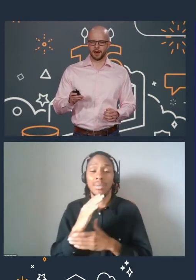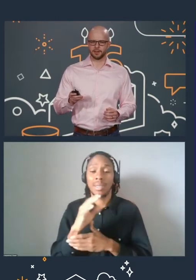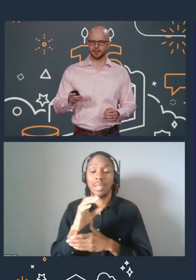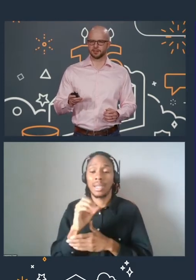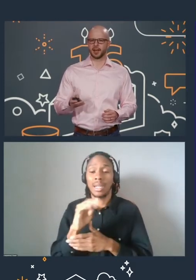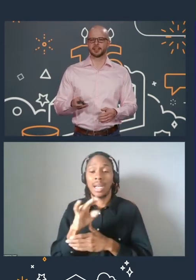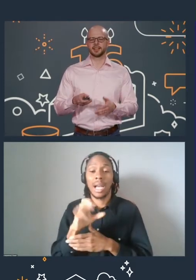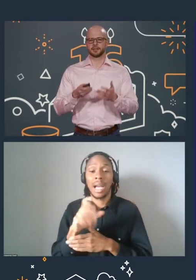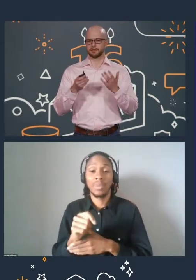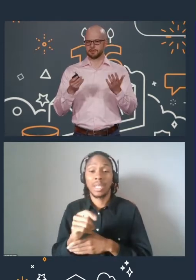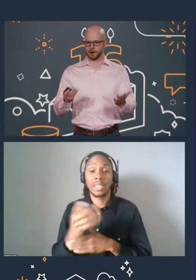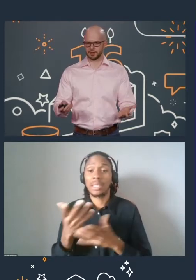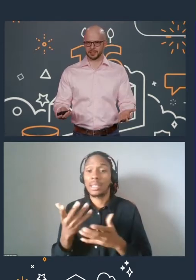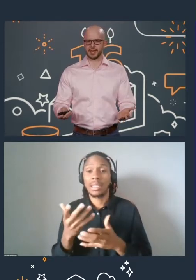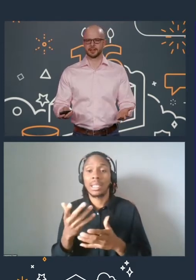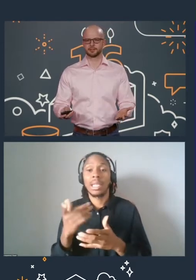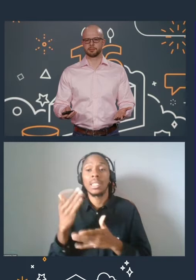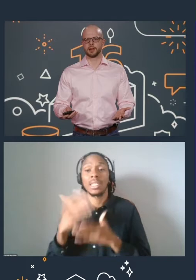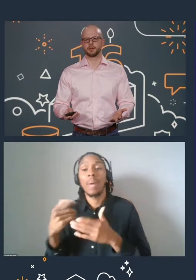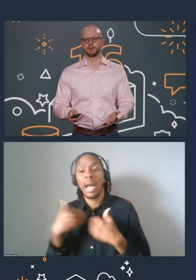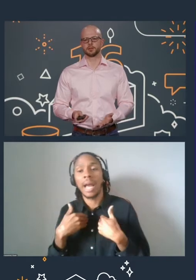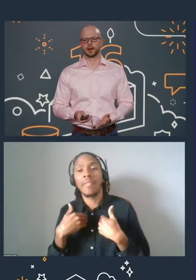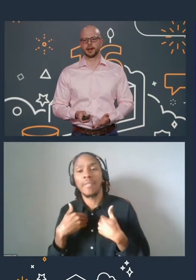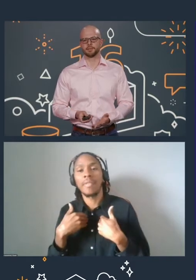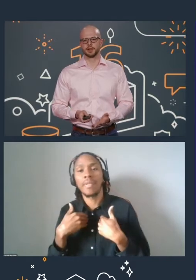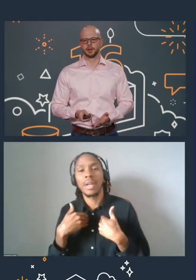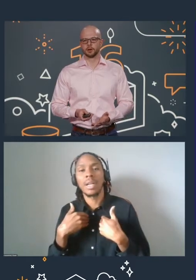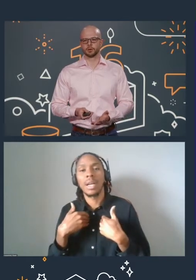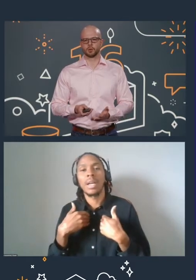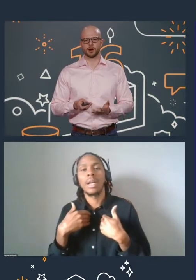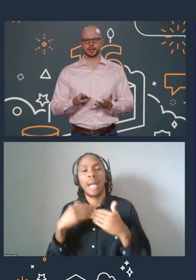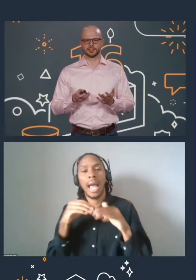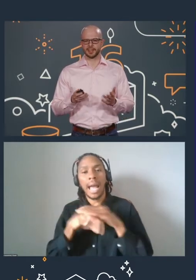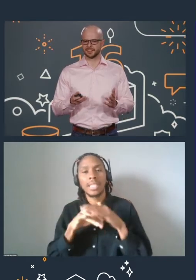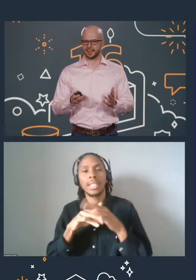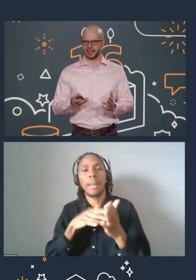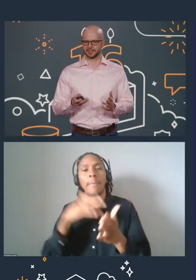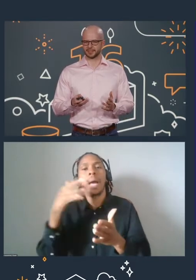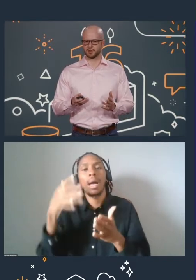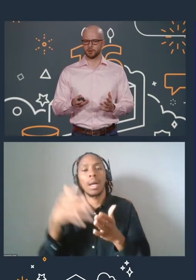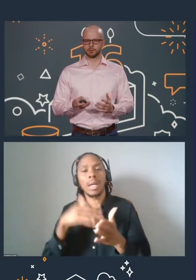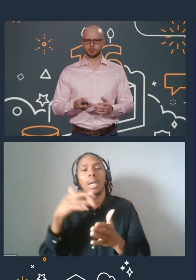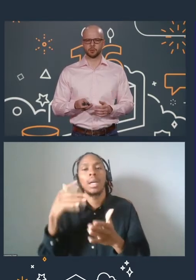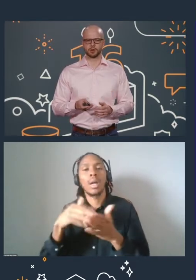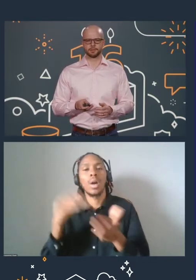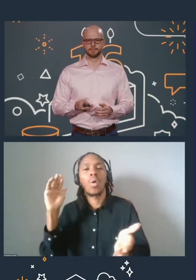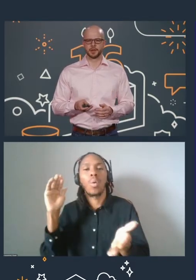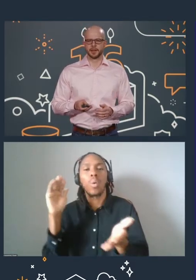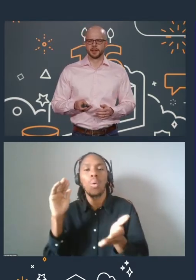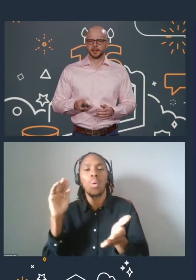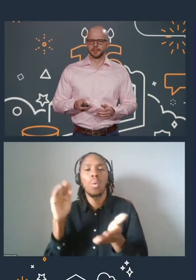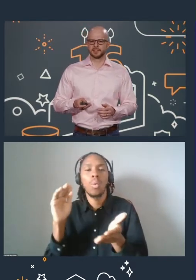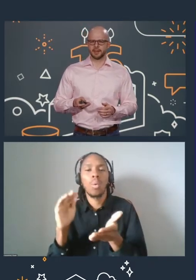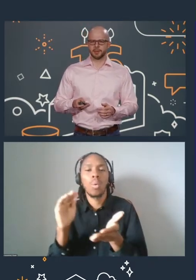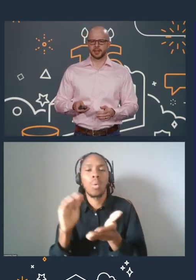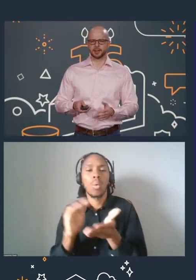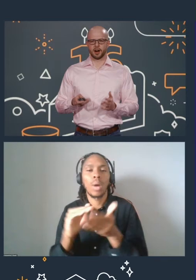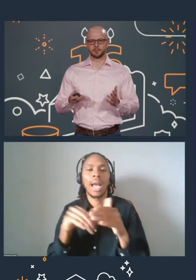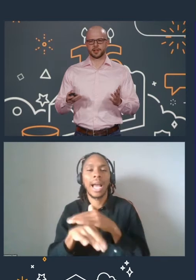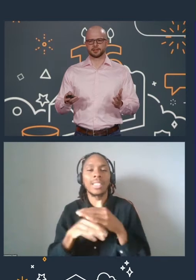others likely have a falling access pattern over time, requiring less access than once per quarter. To save money on objects